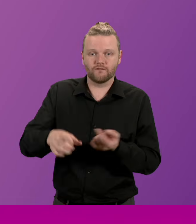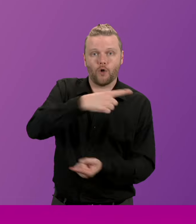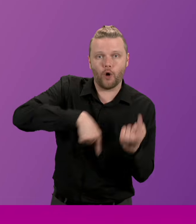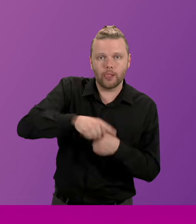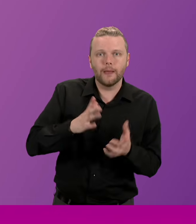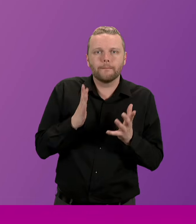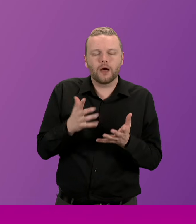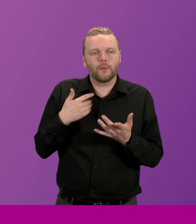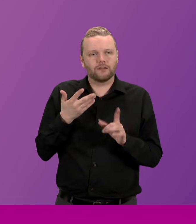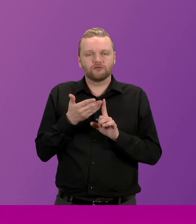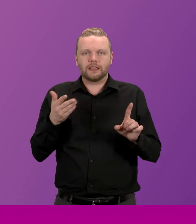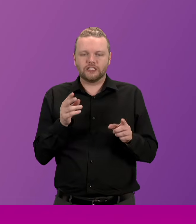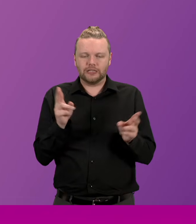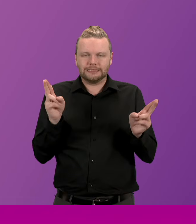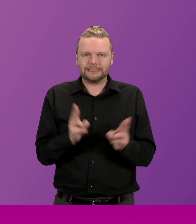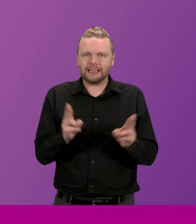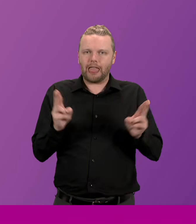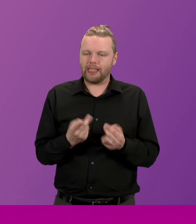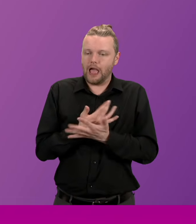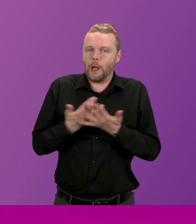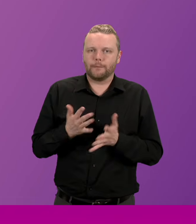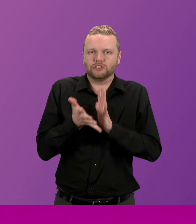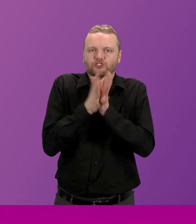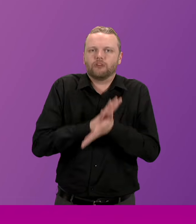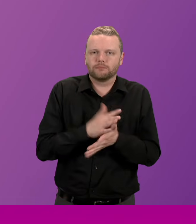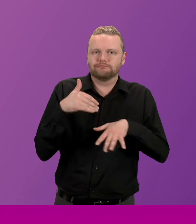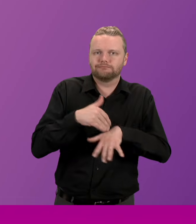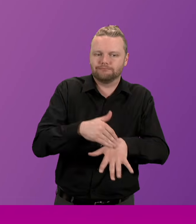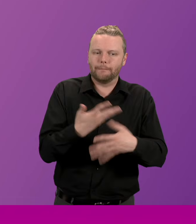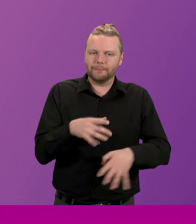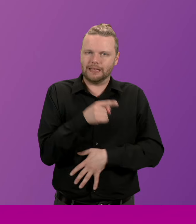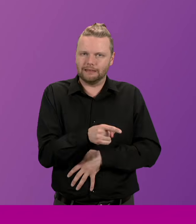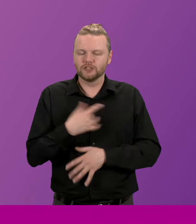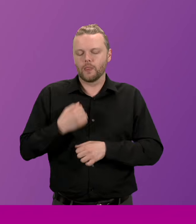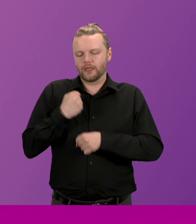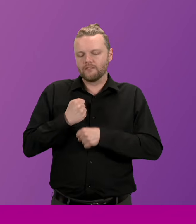be a recognition of the scale of disruption. That is what the Government will engage on. We